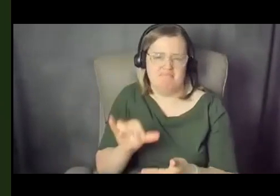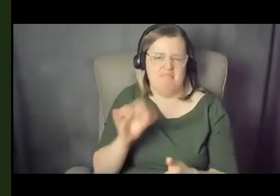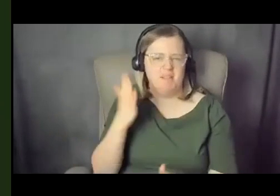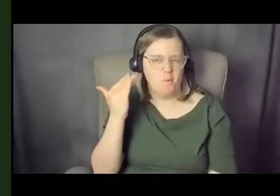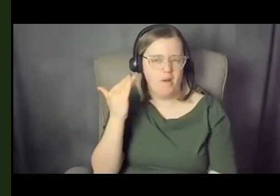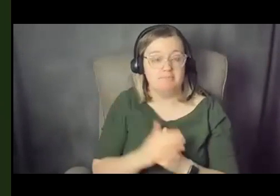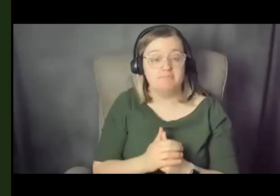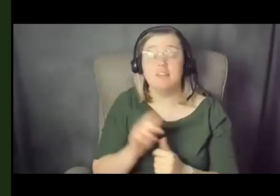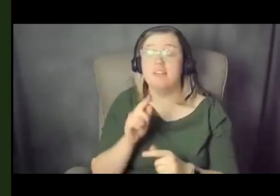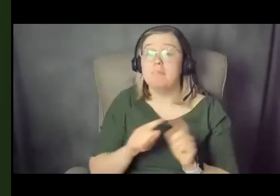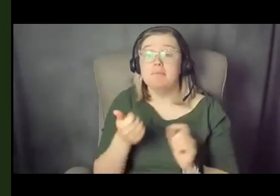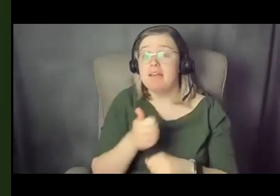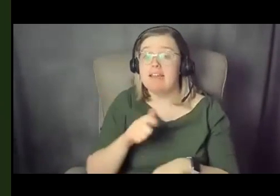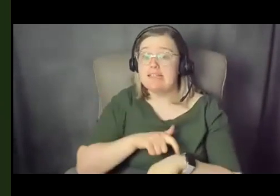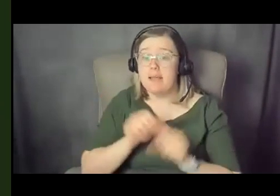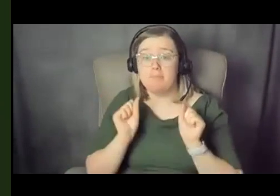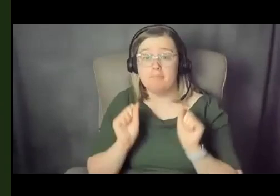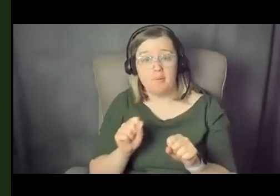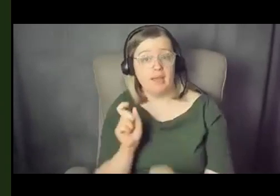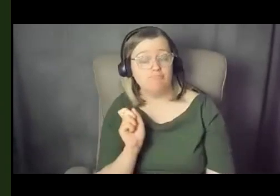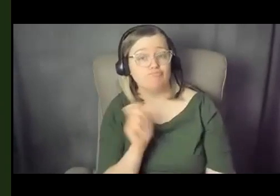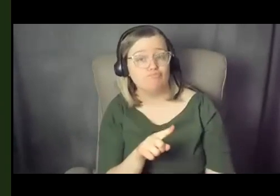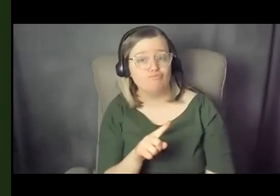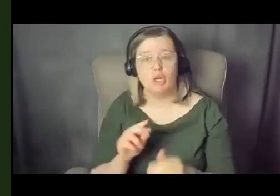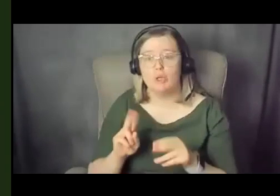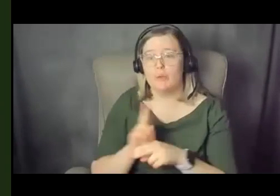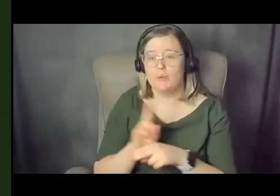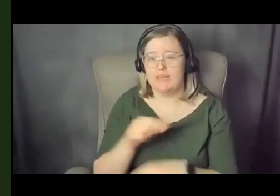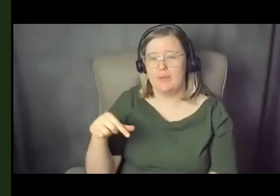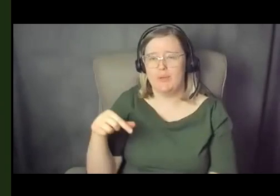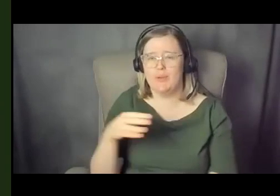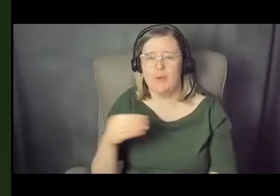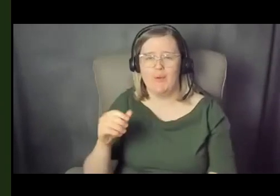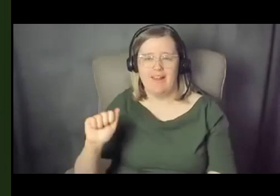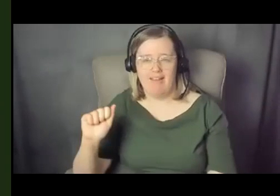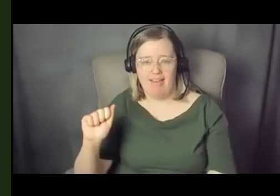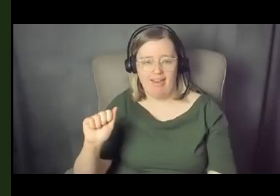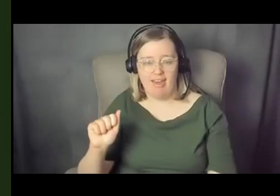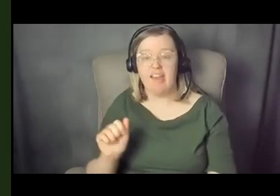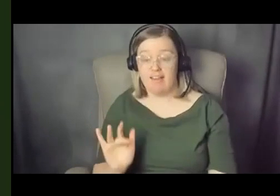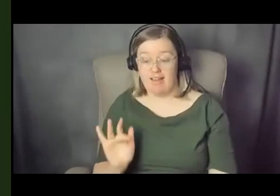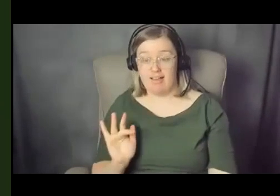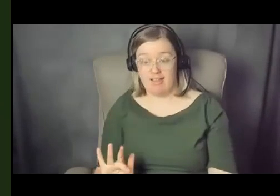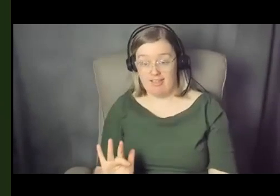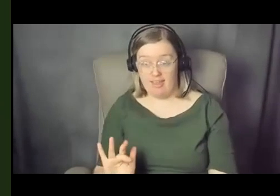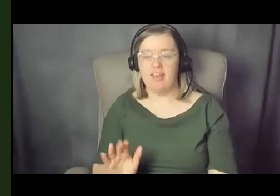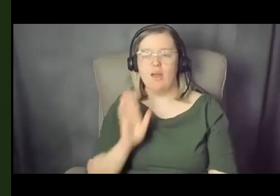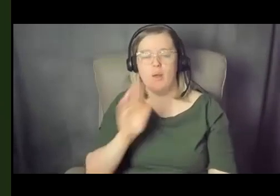the Q&A button down here. That will open up a little panel on the side and just type your questions in.